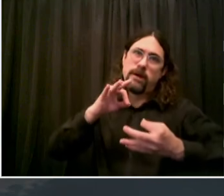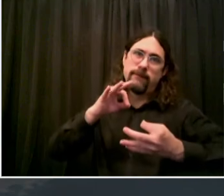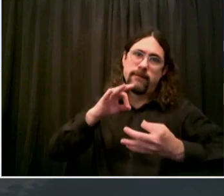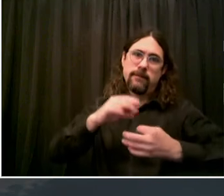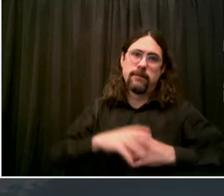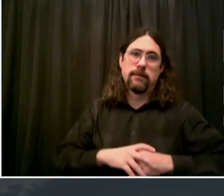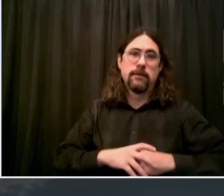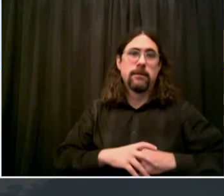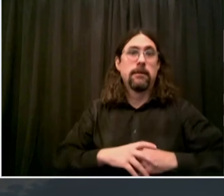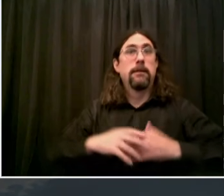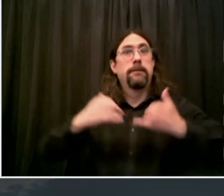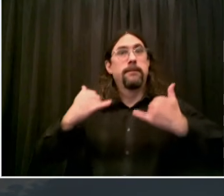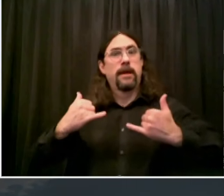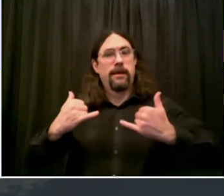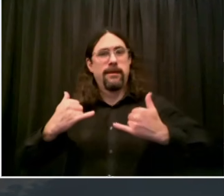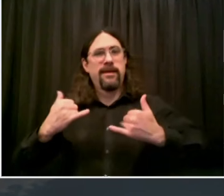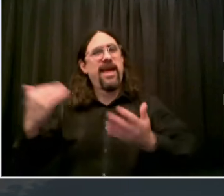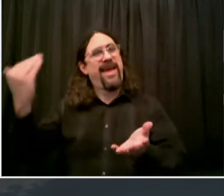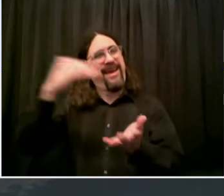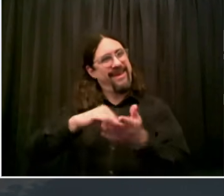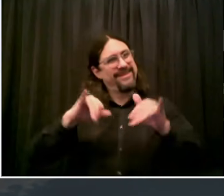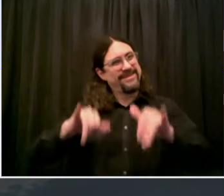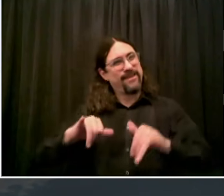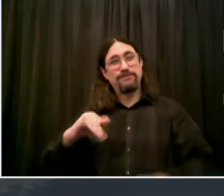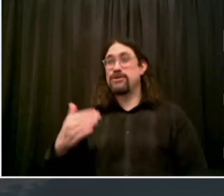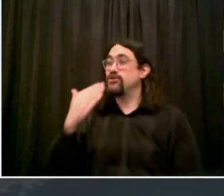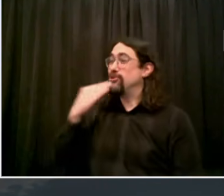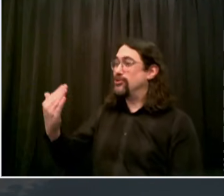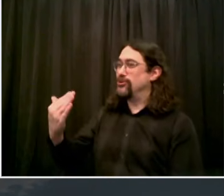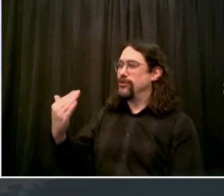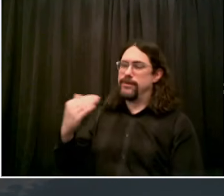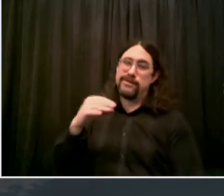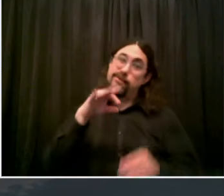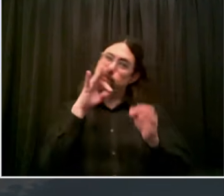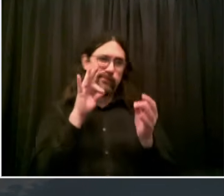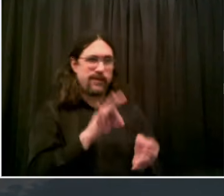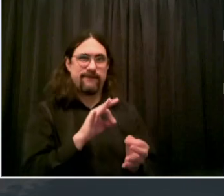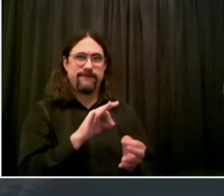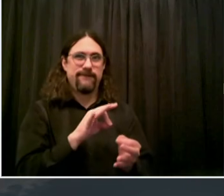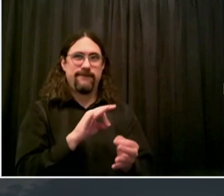BUT ONLY BY A LITTLE. TODAY A GOOD DAY, STILL NOT A